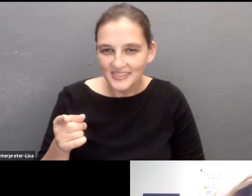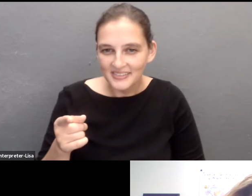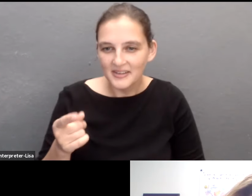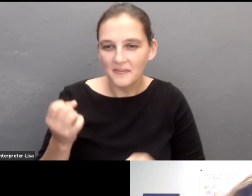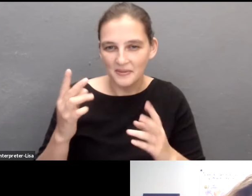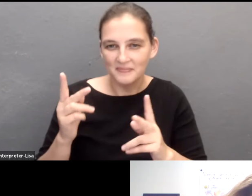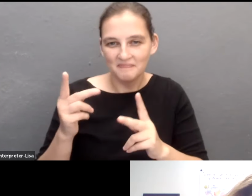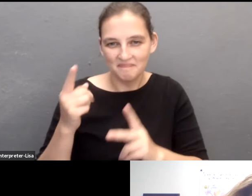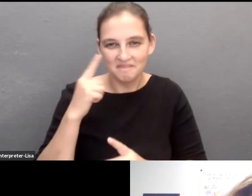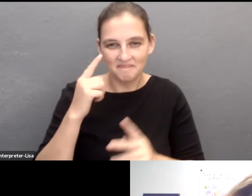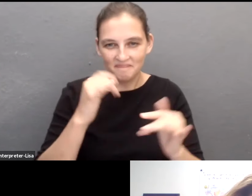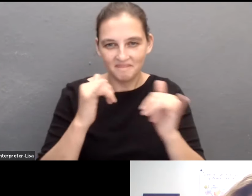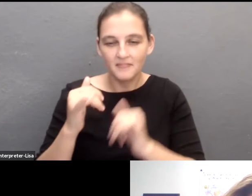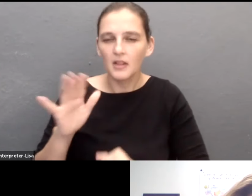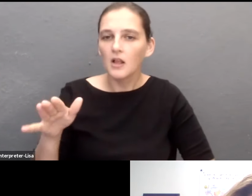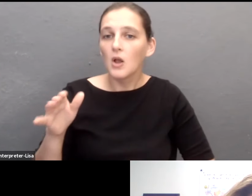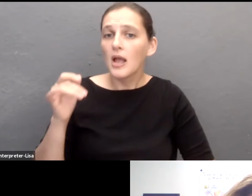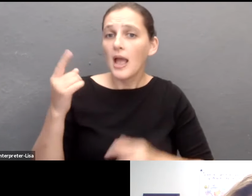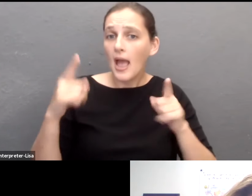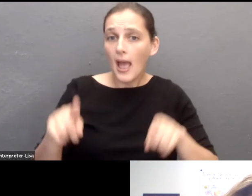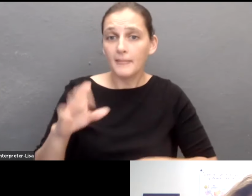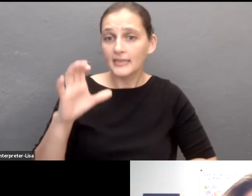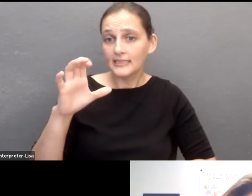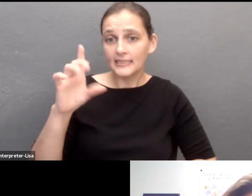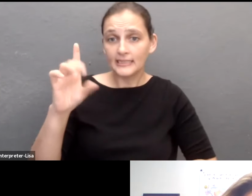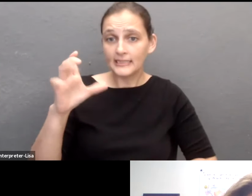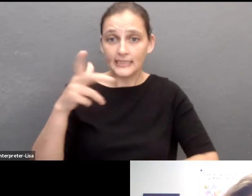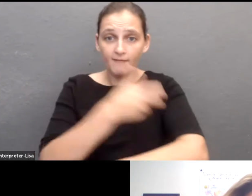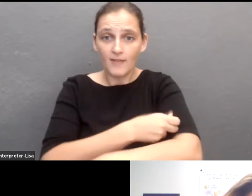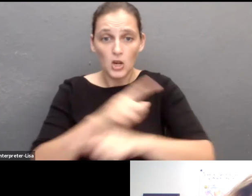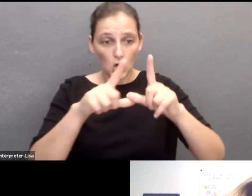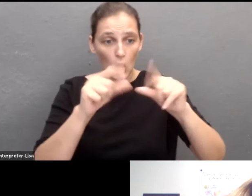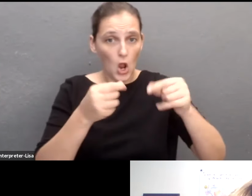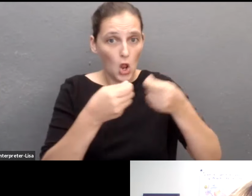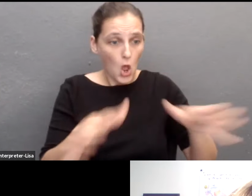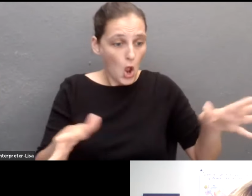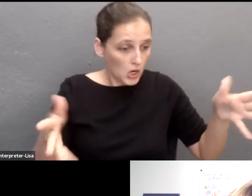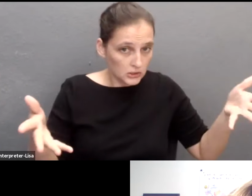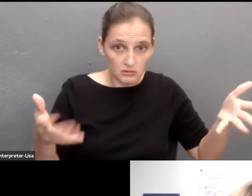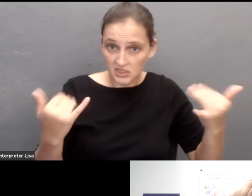to this one, what if I lost my CDC vaccine card, can I still get the booster shot?